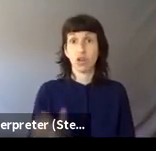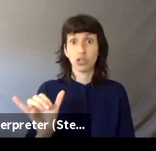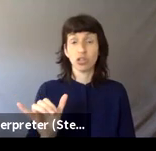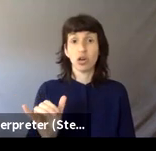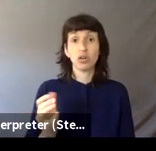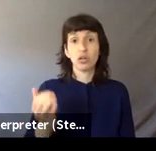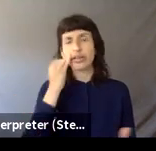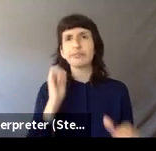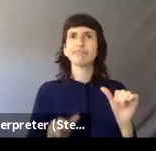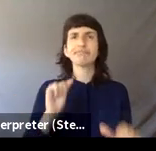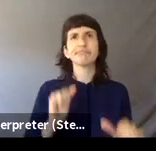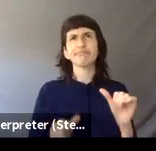If you just have a Sandbox or something that you've kind of just played around with, easy delete, and there's no worries.